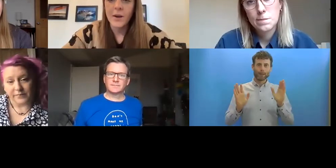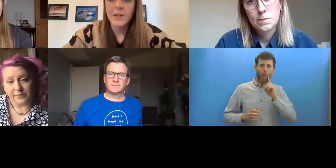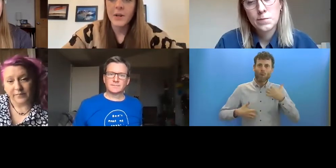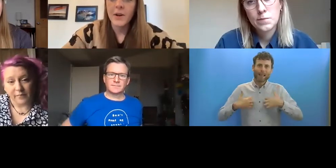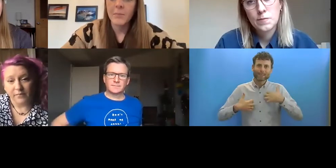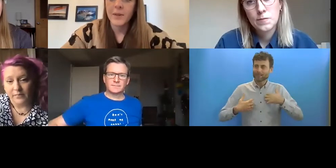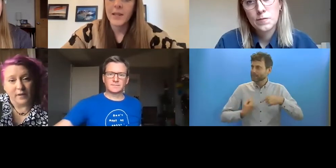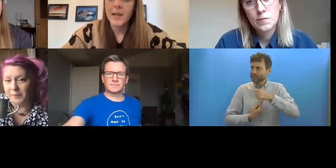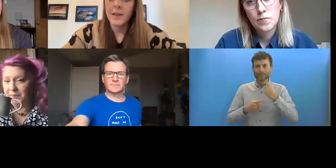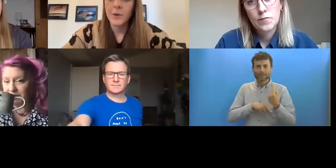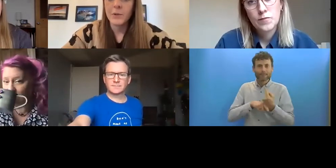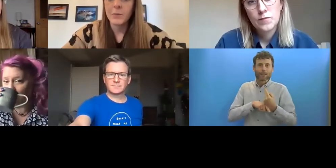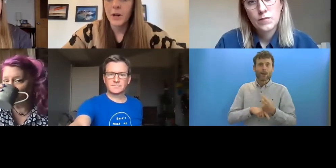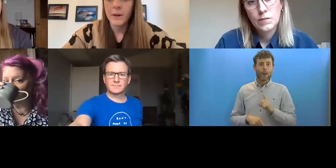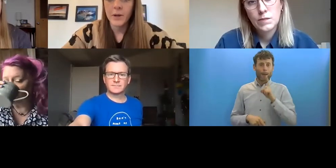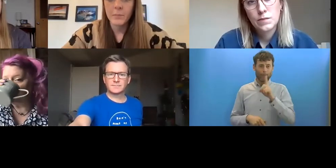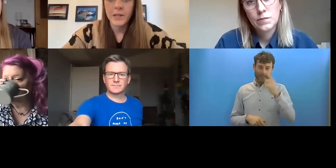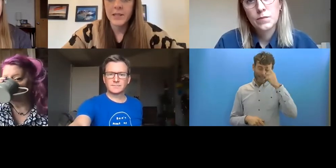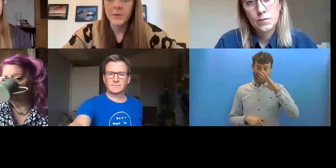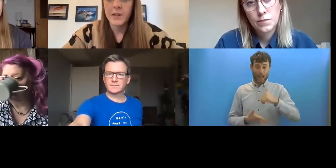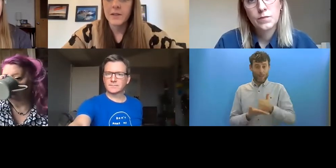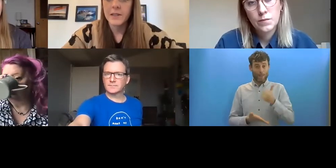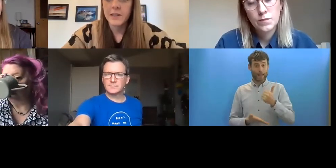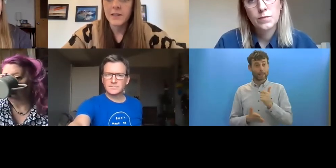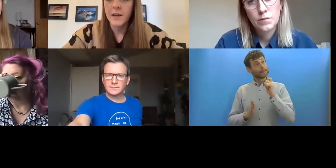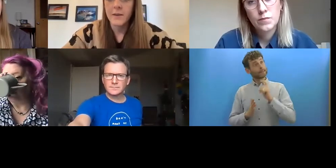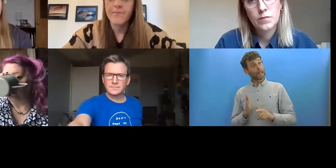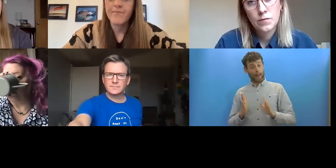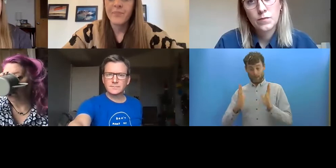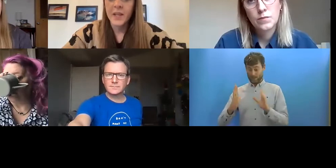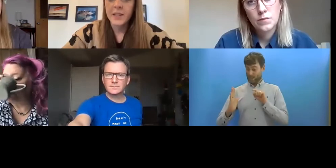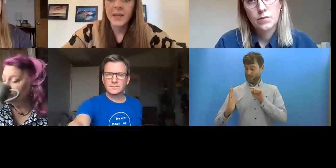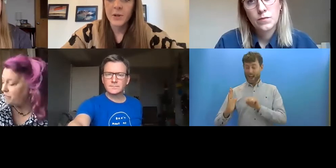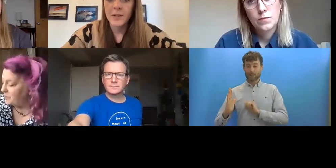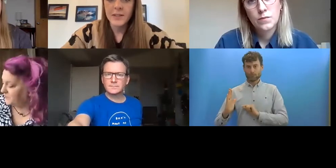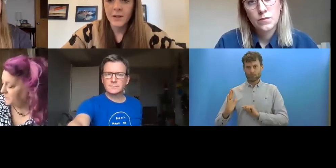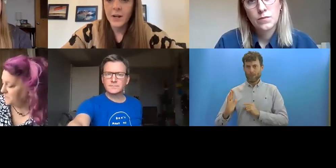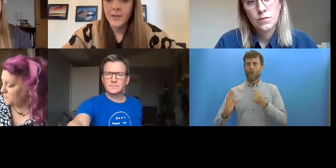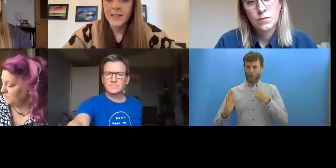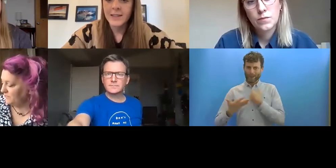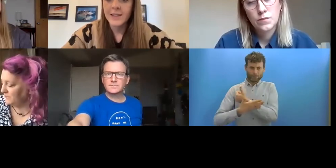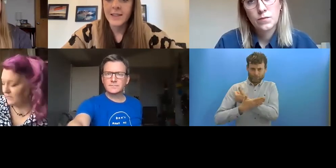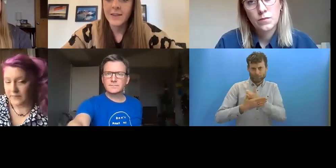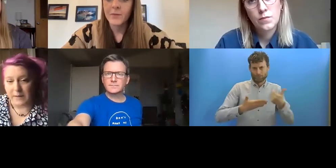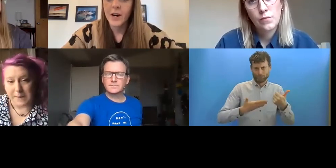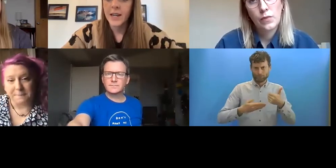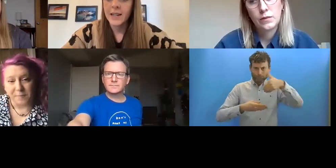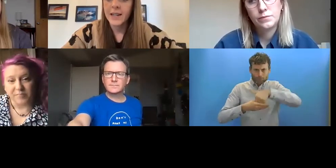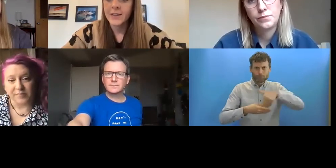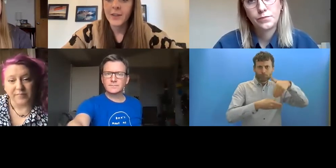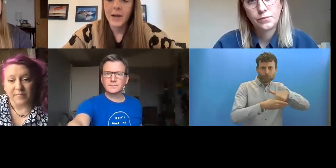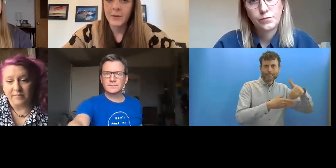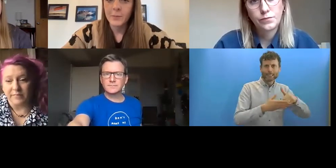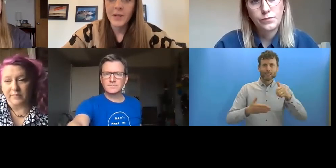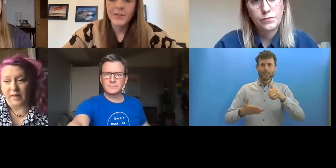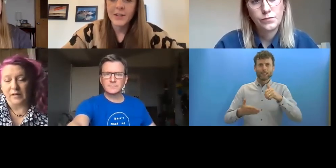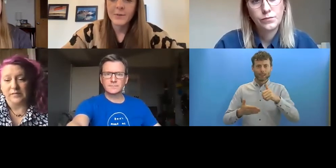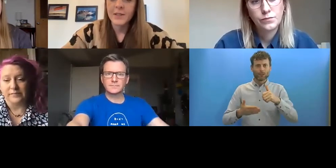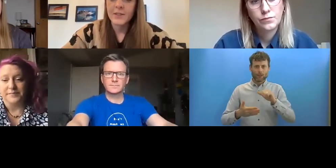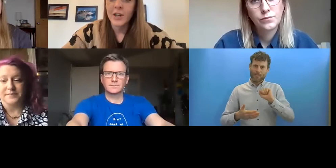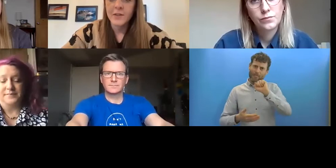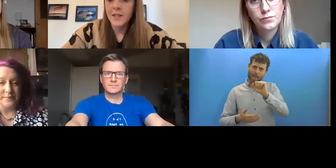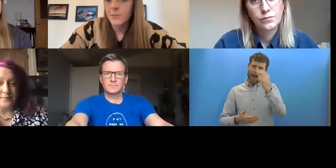to celebrate and spotlight in one place and get a real buzz around all of this work, but it's not the only time in the year that we would programme work by disabled artists.